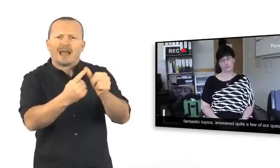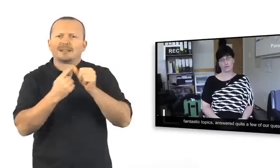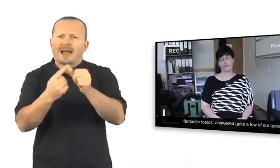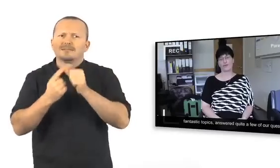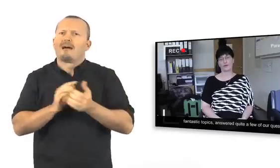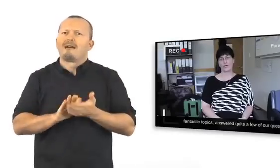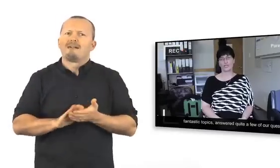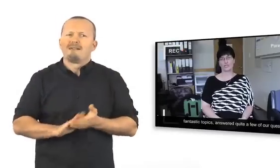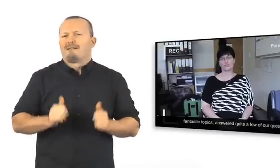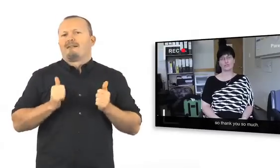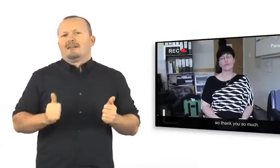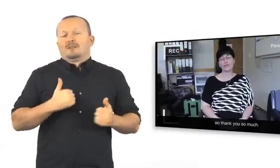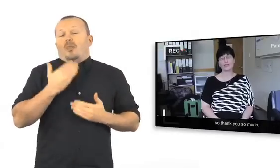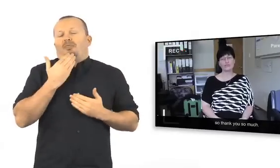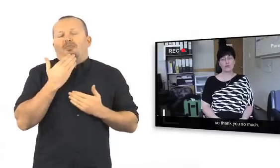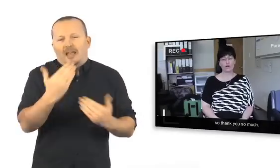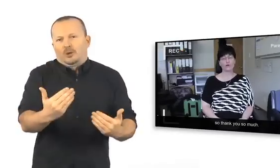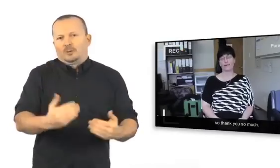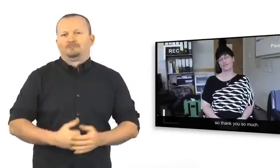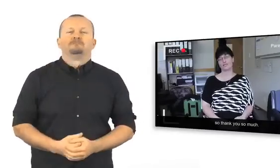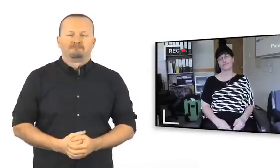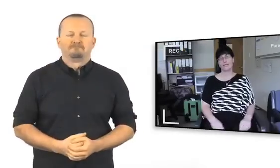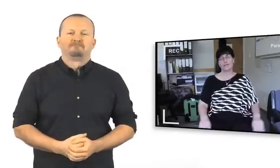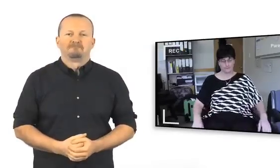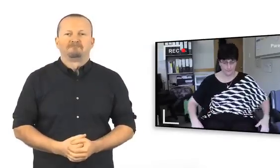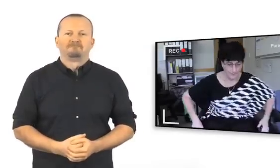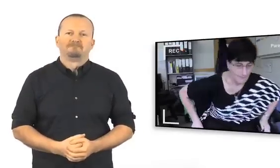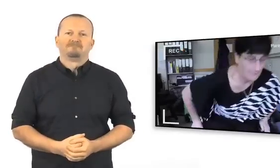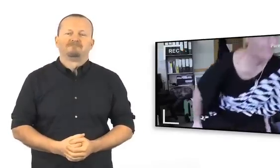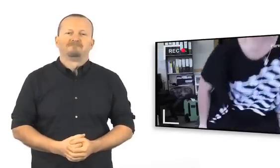a few of our questions, so thank you so much.